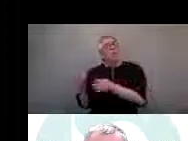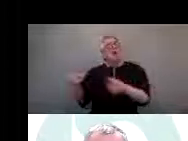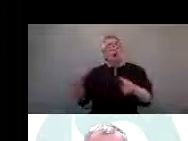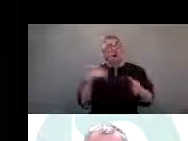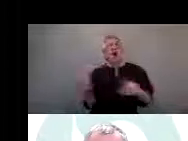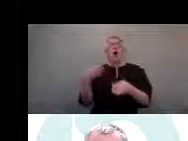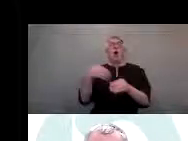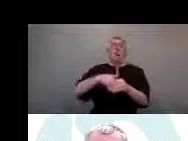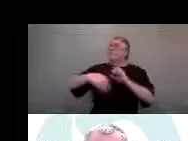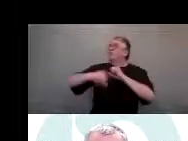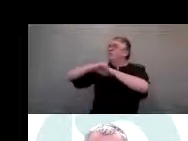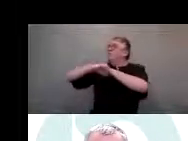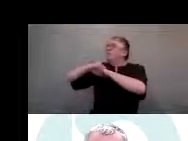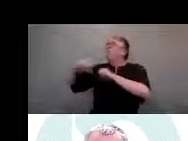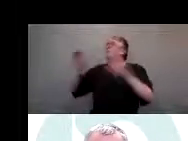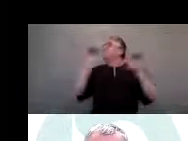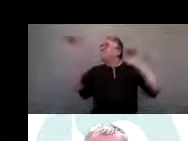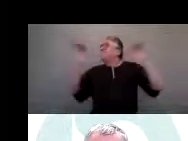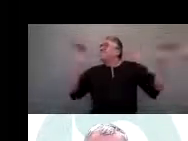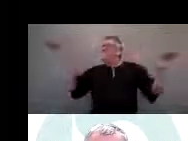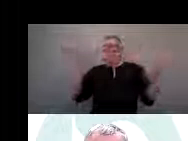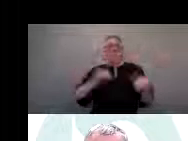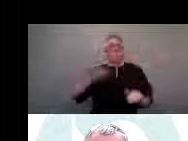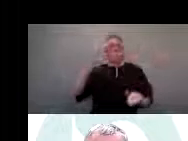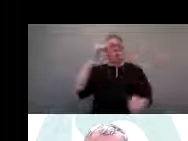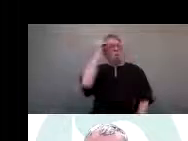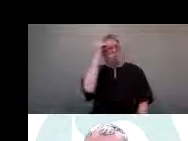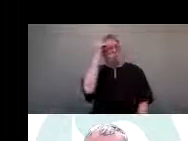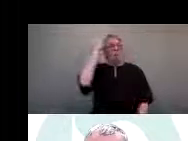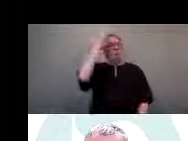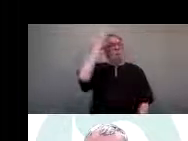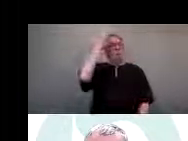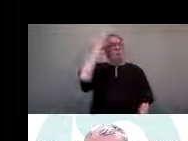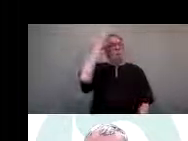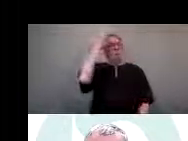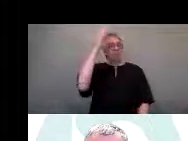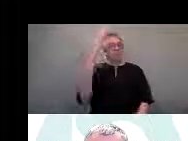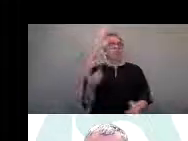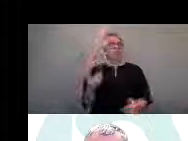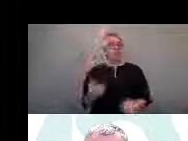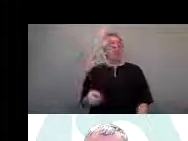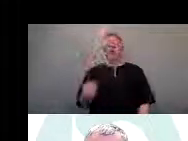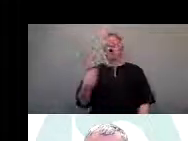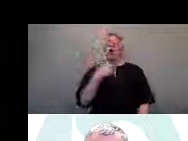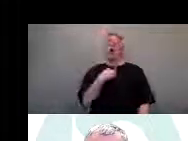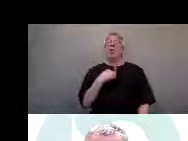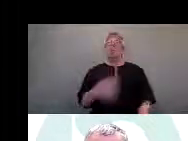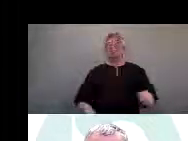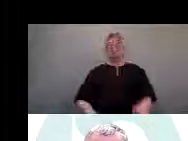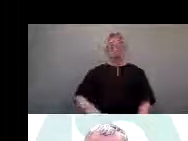people with hearing difficulties, in different levels. I'm happy that I'm included in EFHOH also.